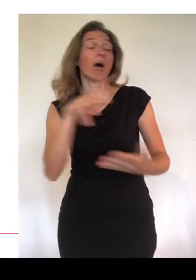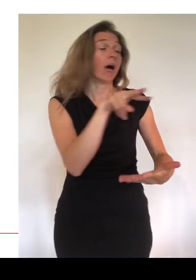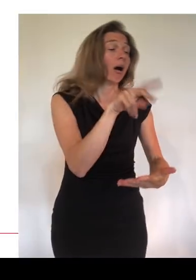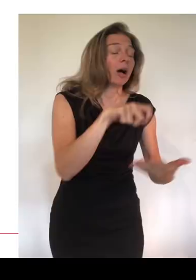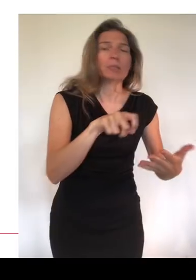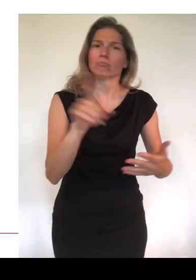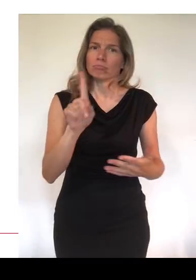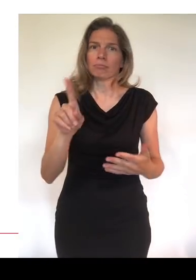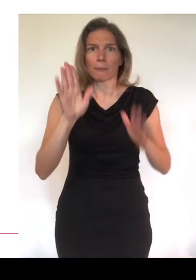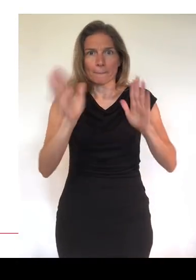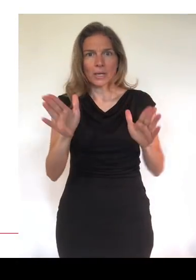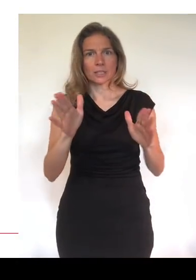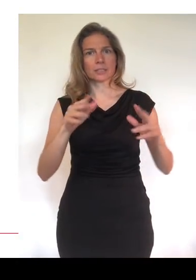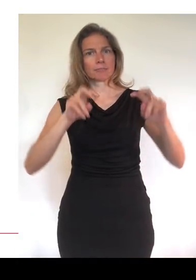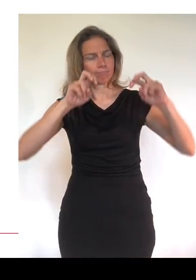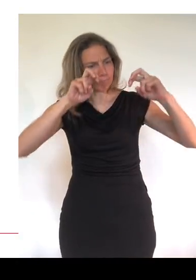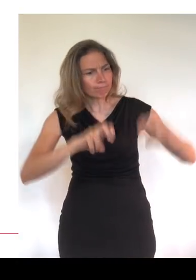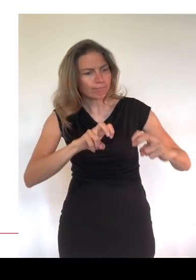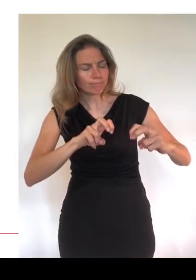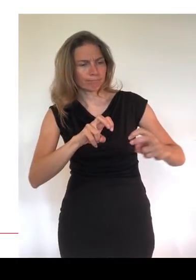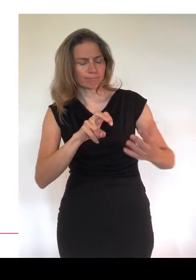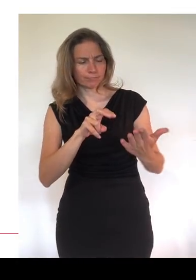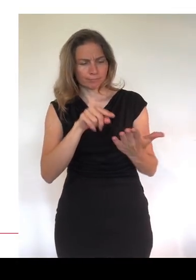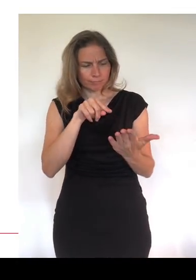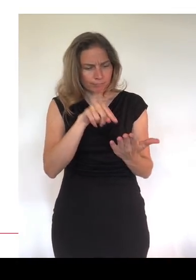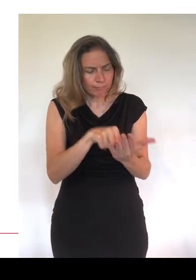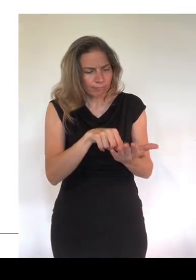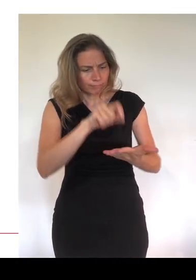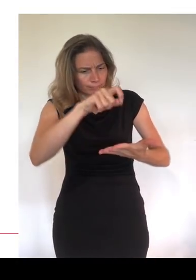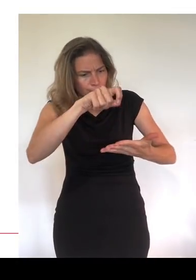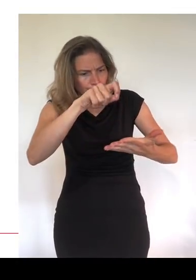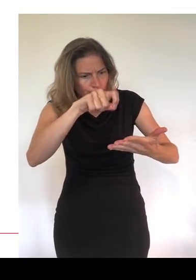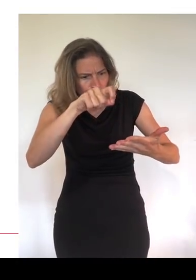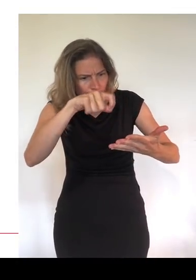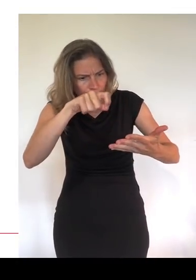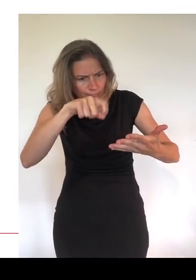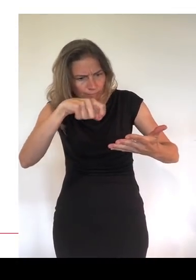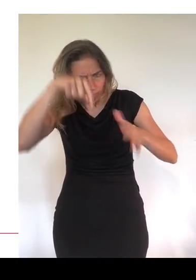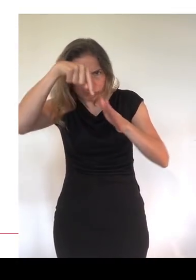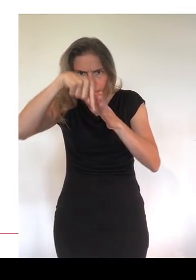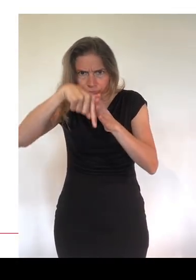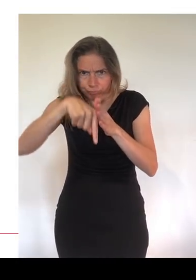have to sit down for and take the time to do well so why are we making this